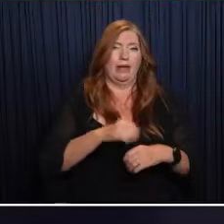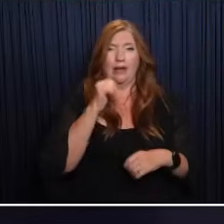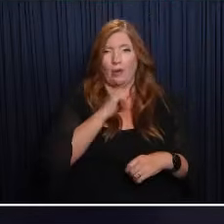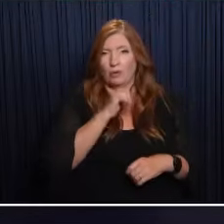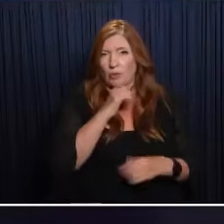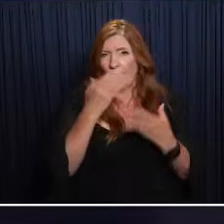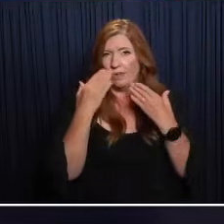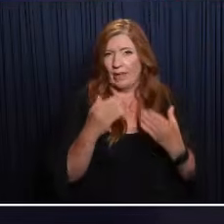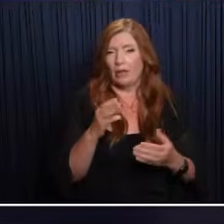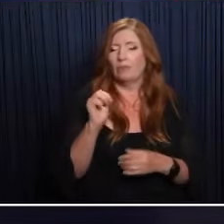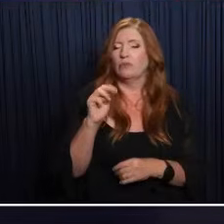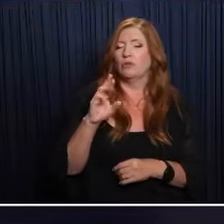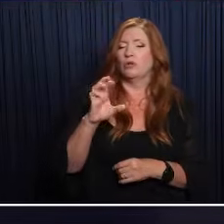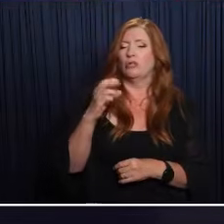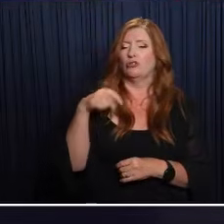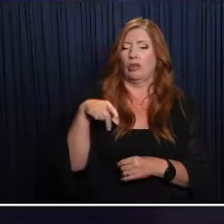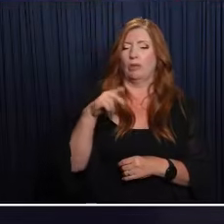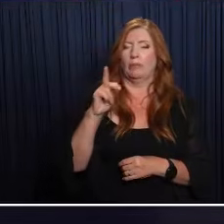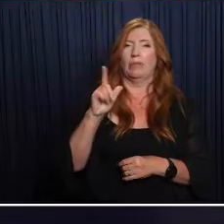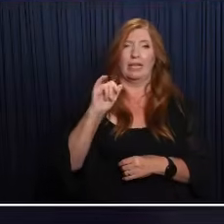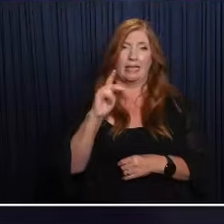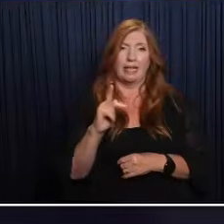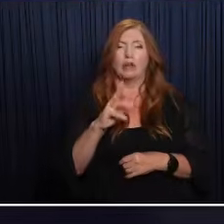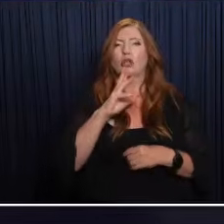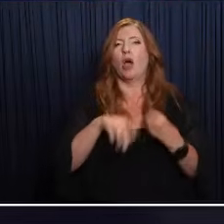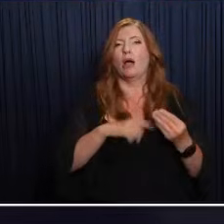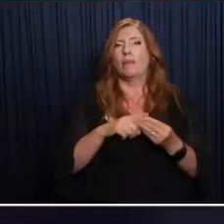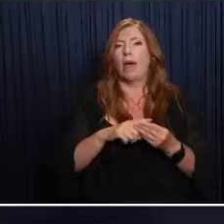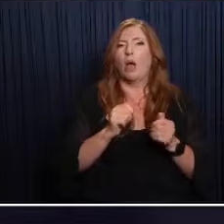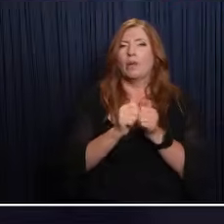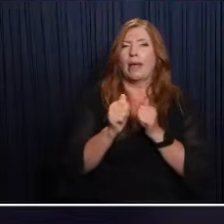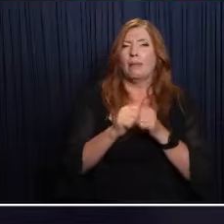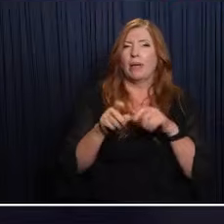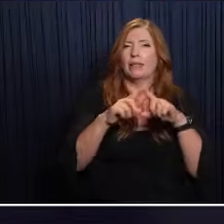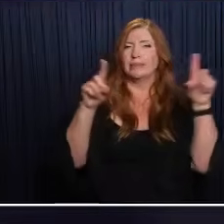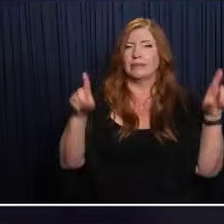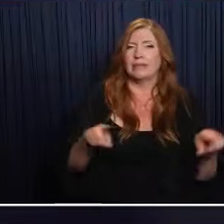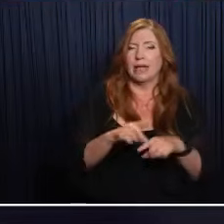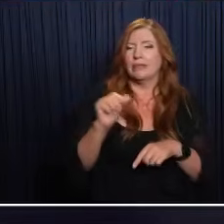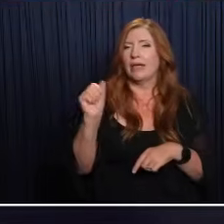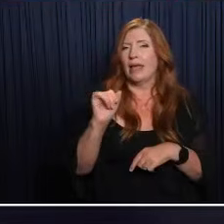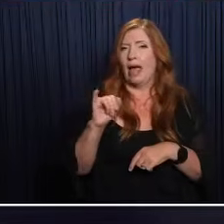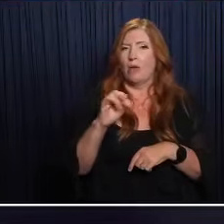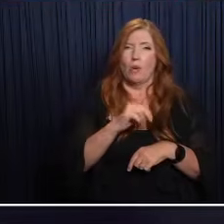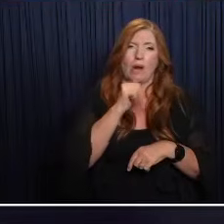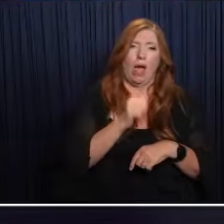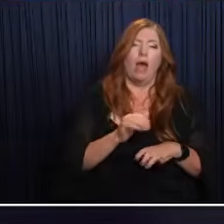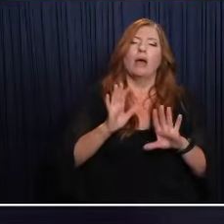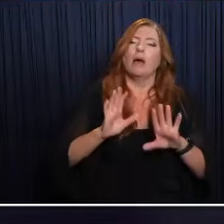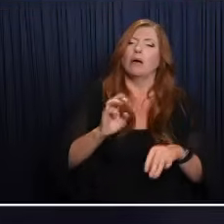WE NEED DATA CENTERS AS WE NEED ECONOMIC GROWTH IN ARIZONA. MR. CHAPLIK BROUGHT UP THE